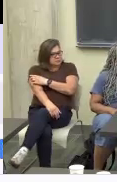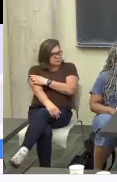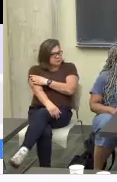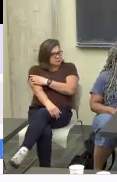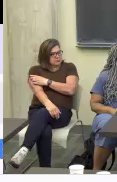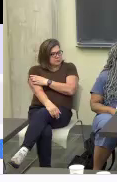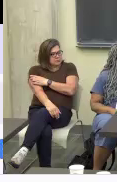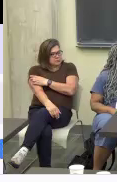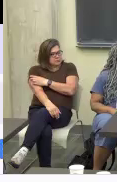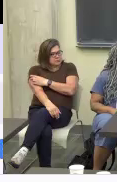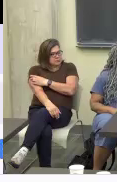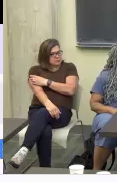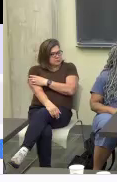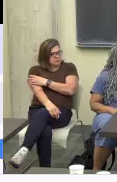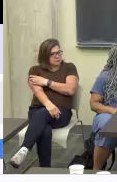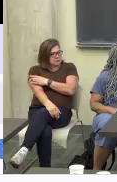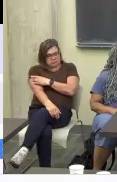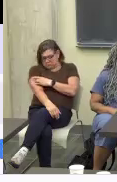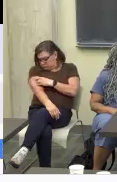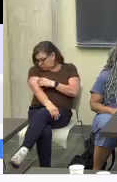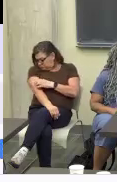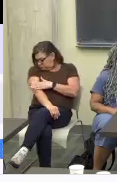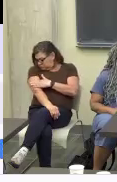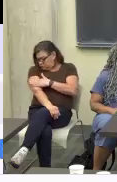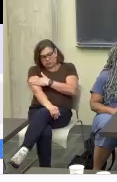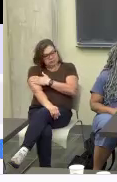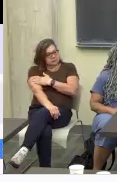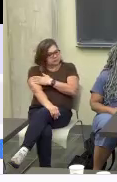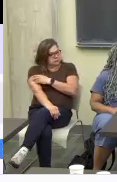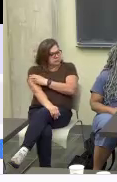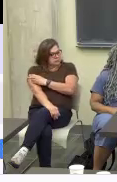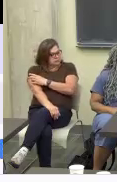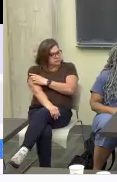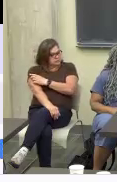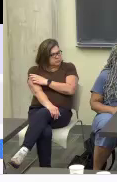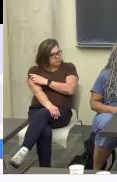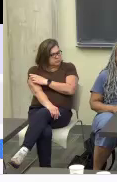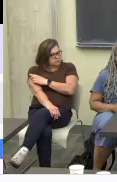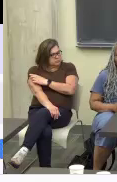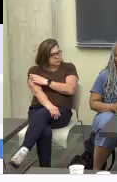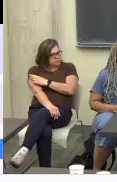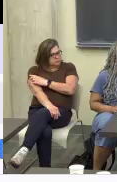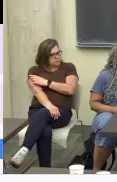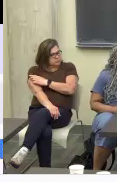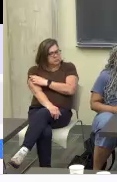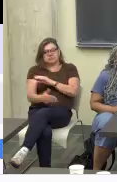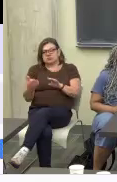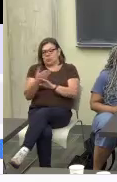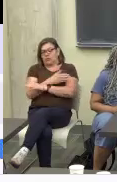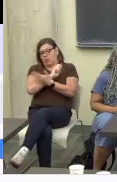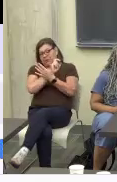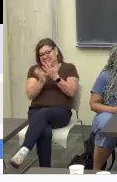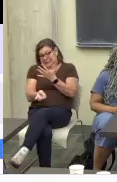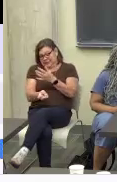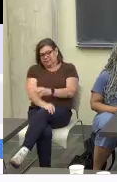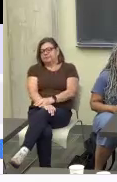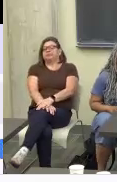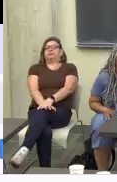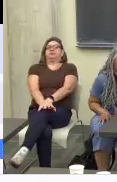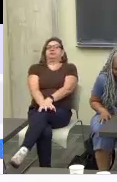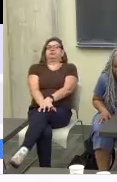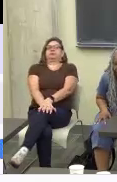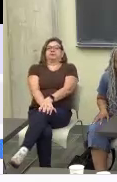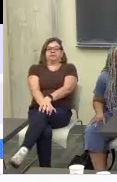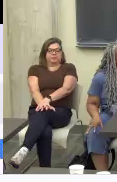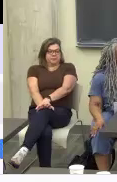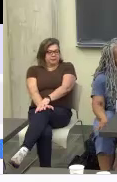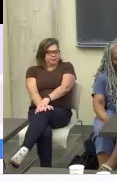Coming at you with the mic. Okay. Yeah. Okay, so before we dig in. That is a good